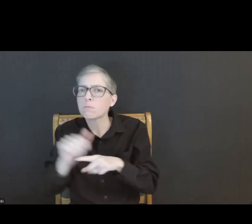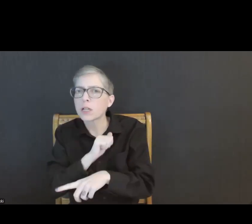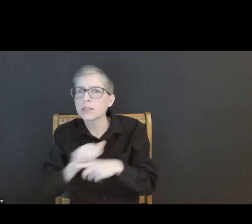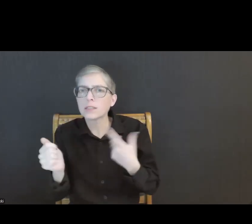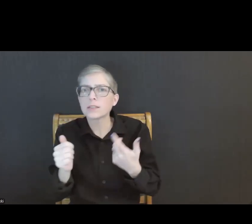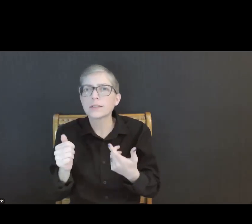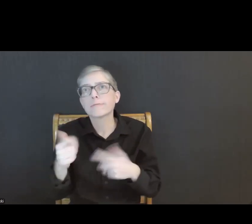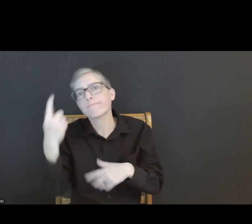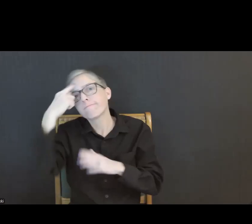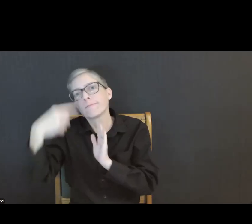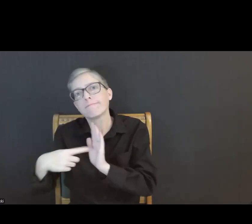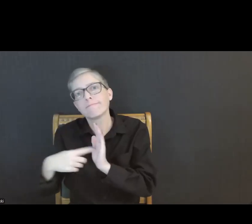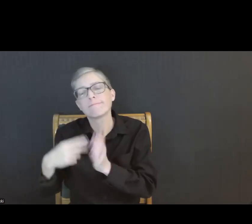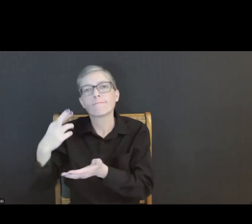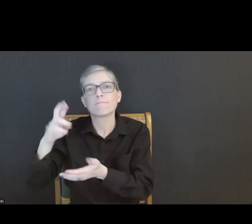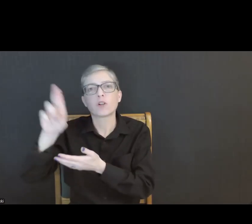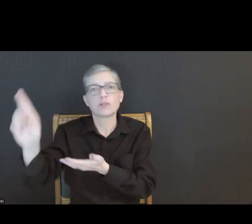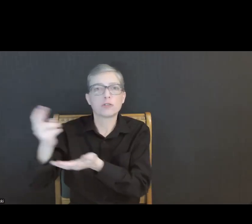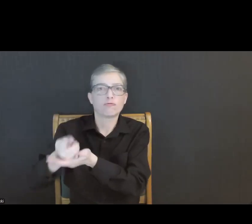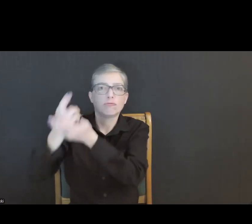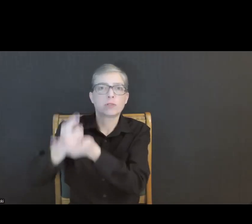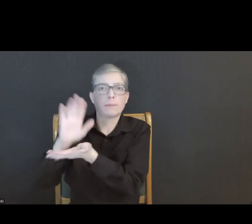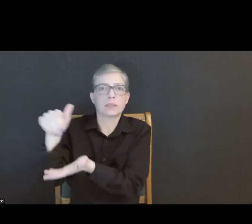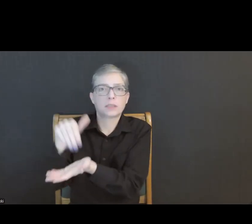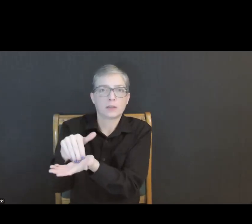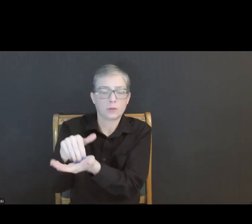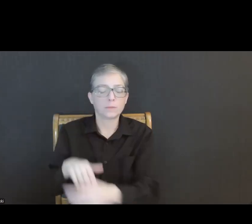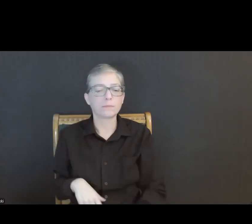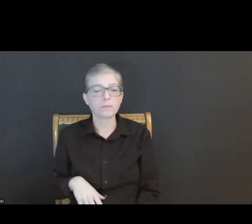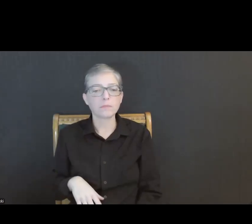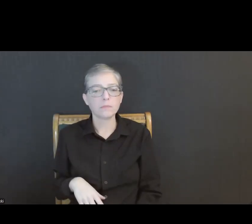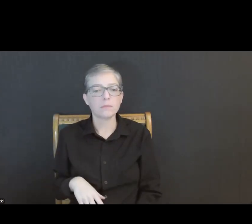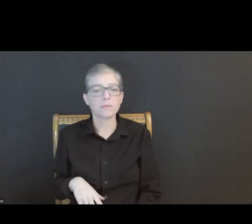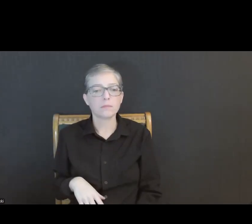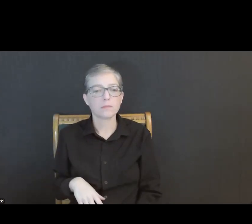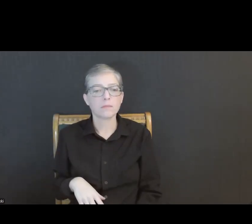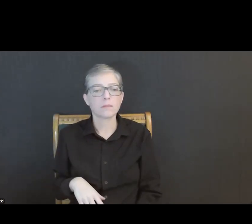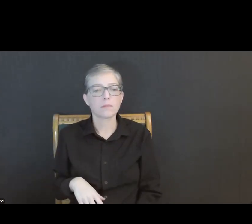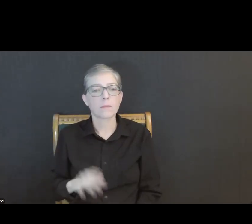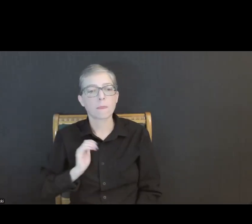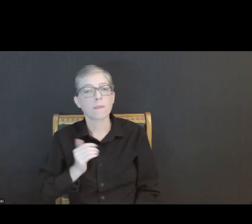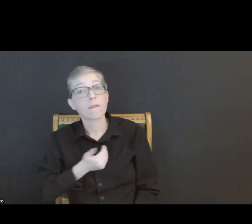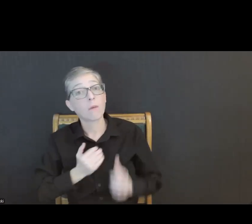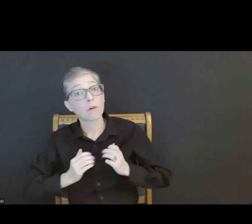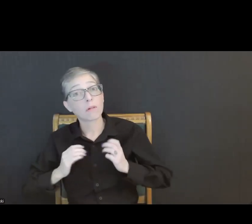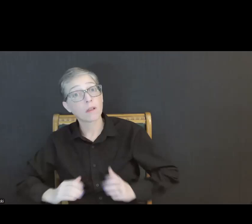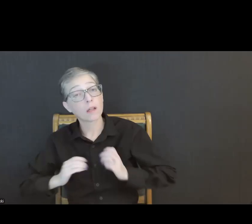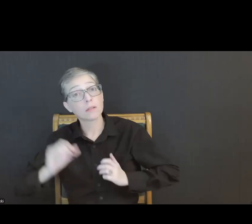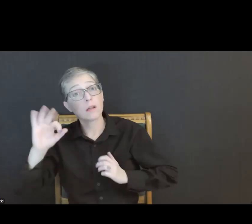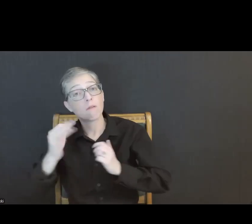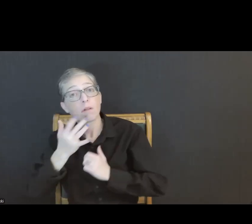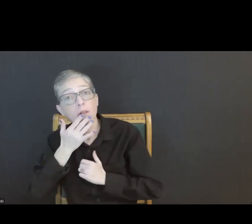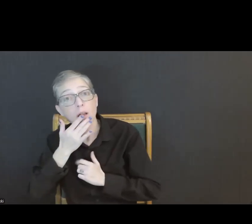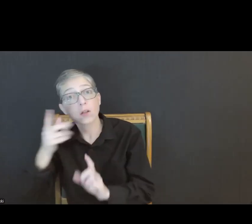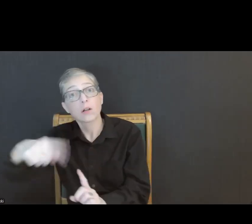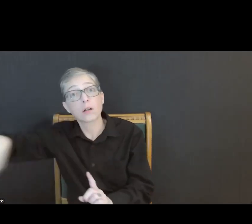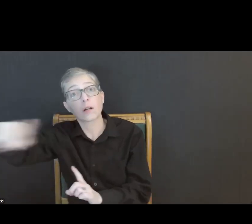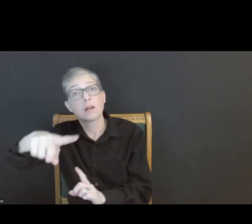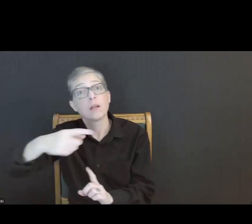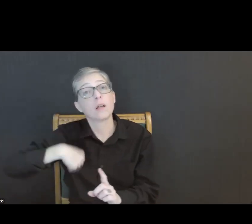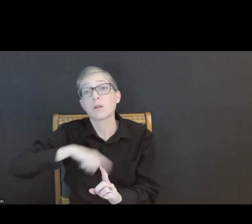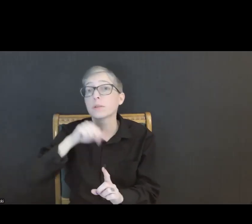center and I saw the disconnect with servicing um our client of color and I didn't feel safe